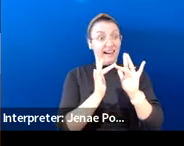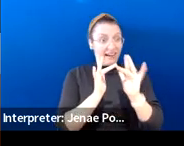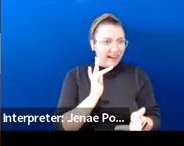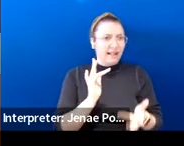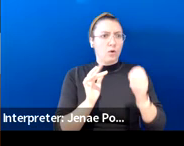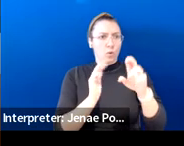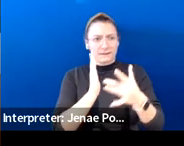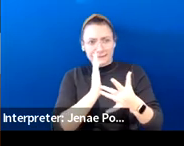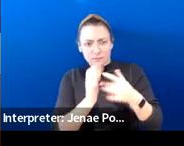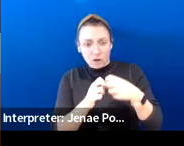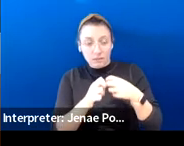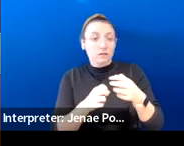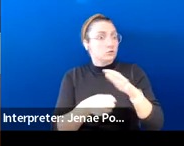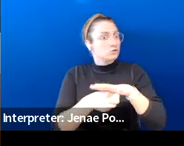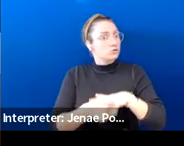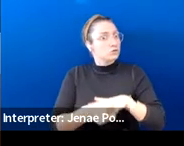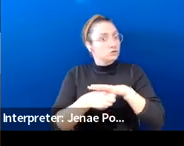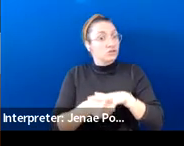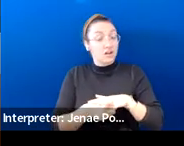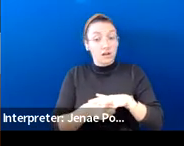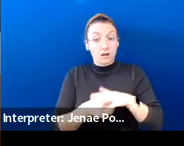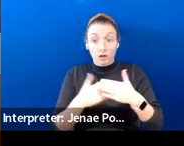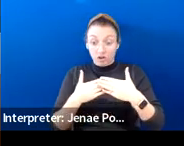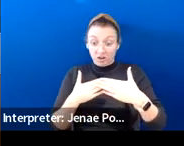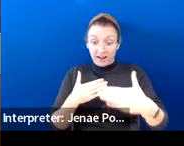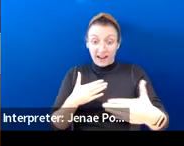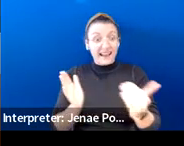And even over time, having several of these experiences will be traumatic.